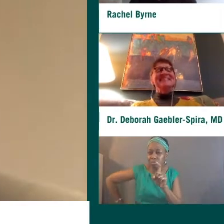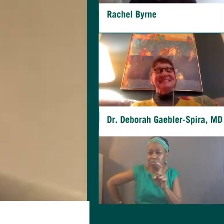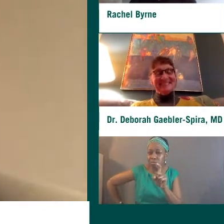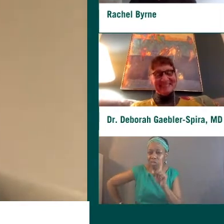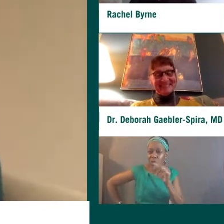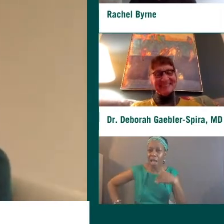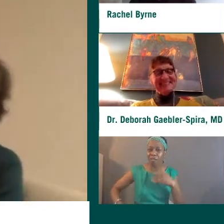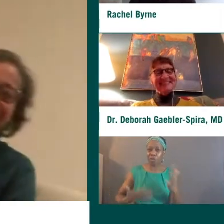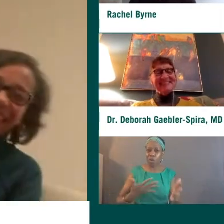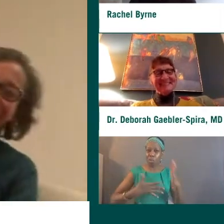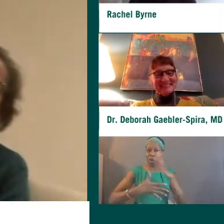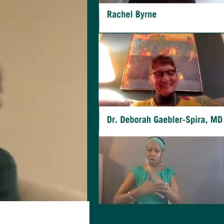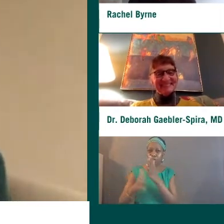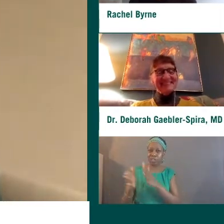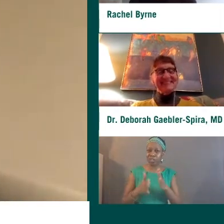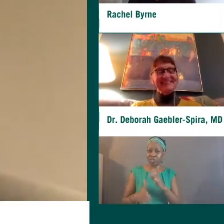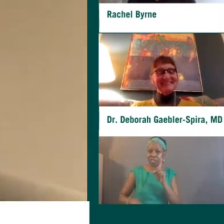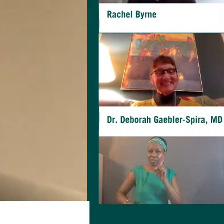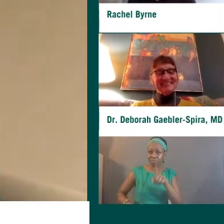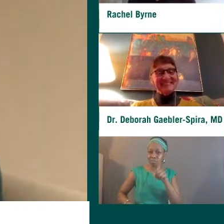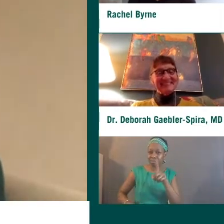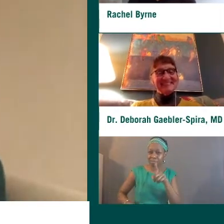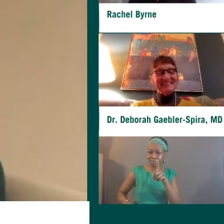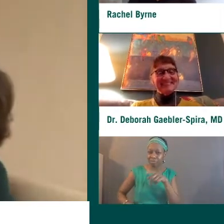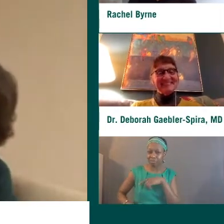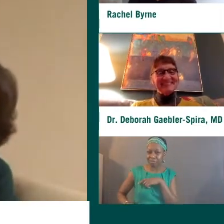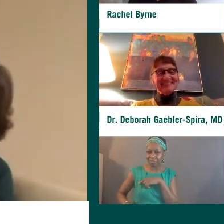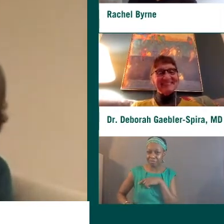to make sure that that's happening.